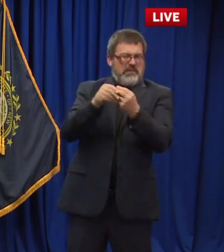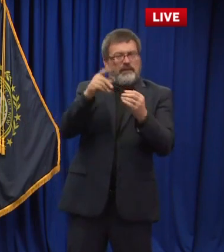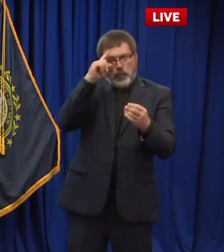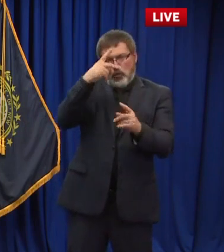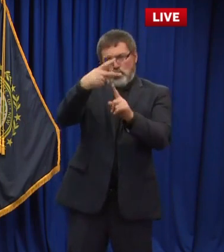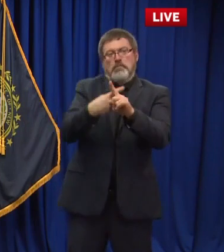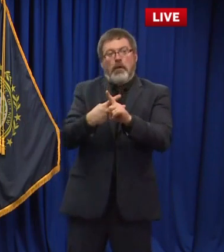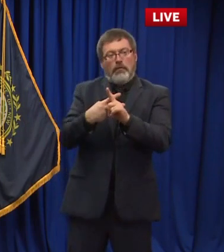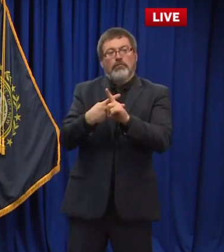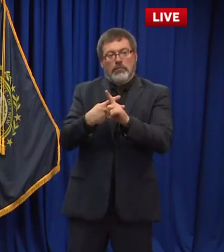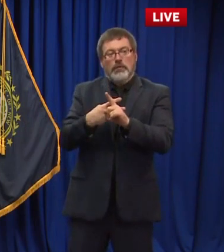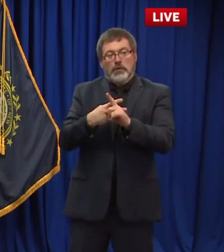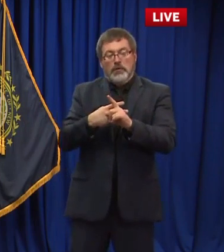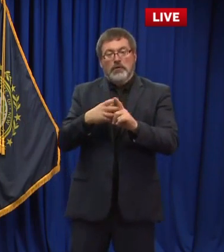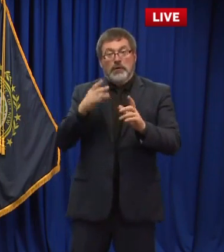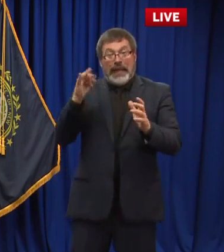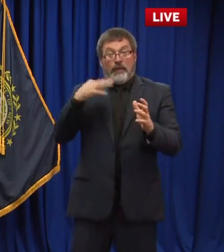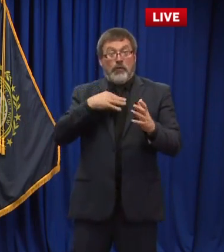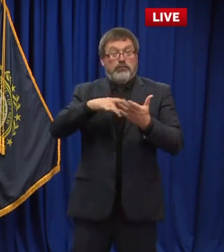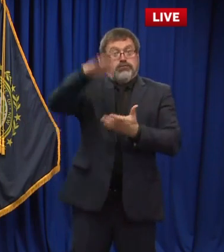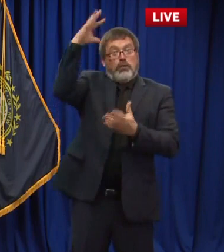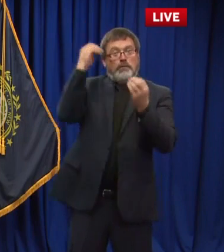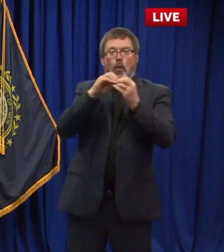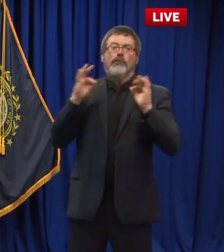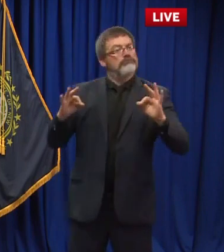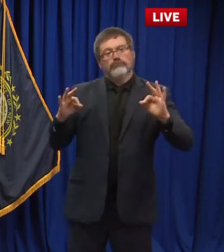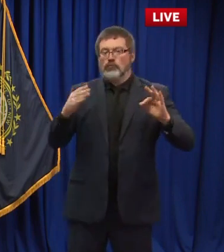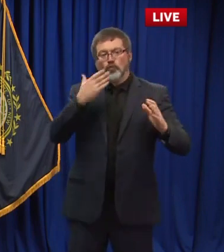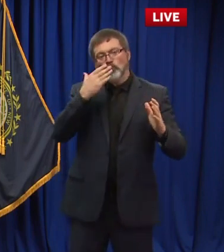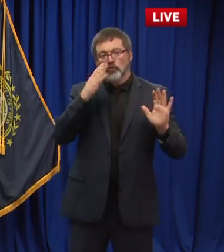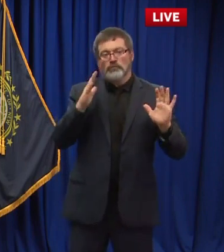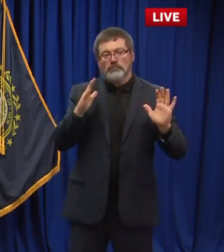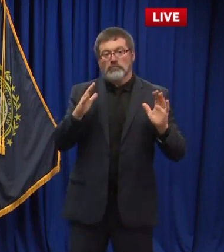WILL WE ENOUGH PPE TO MANAGE?